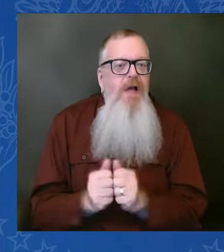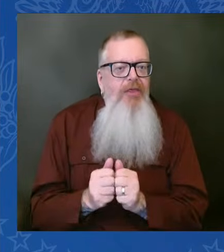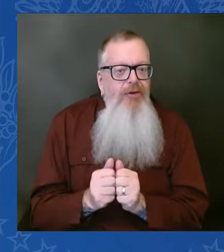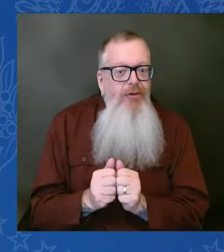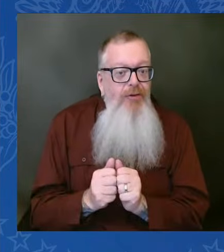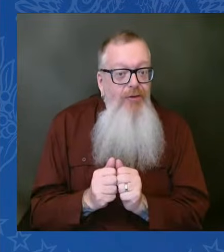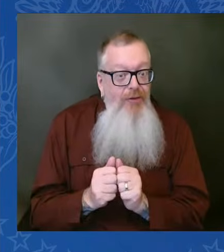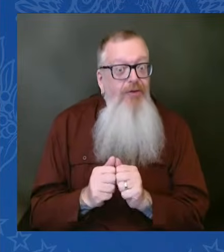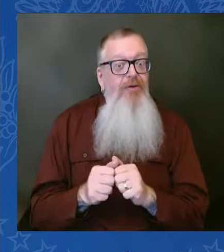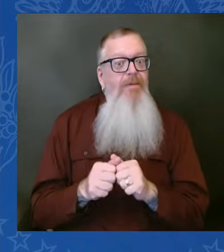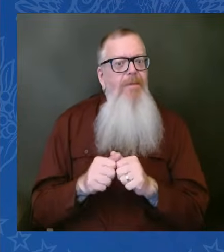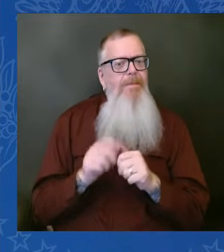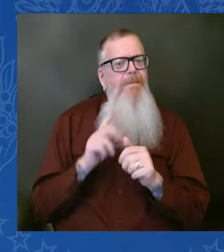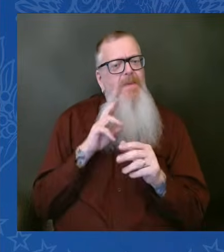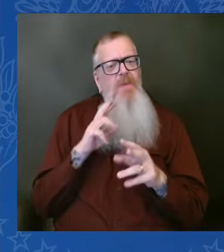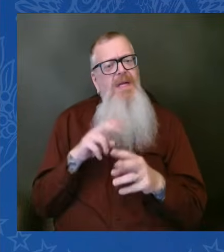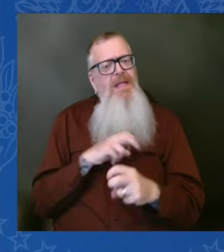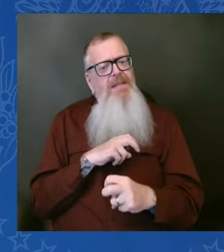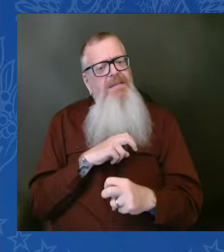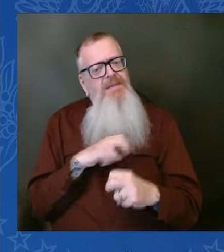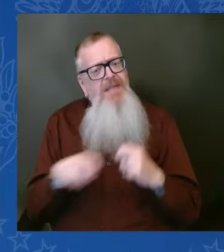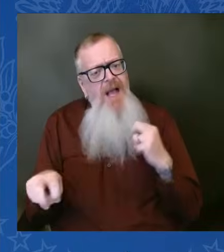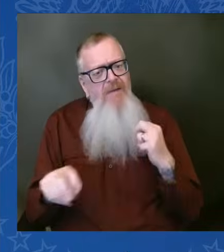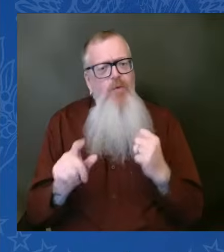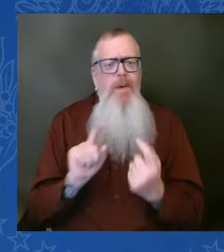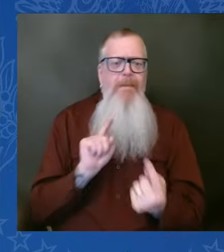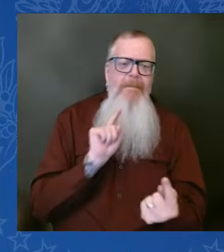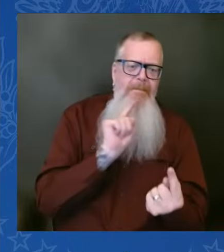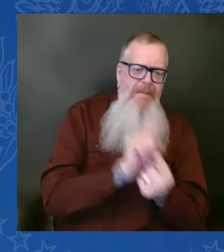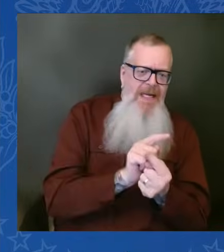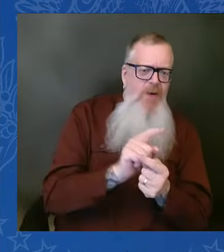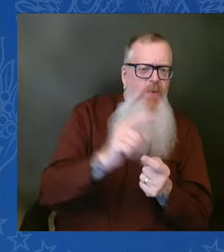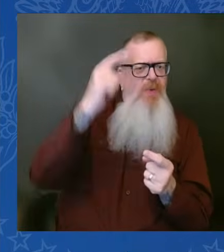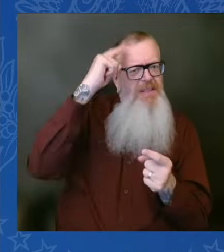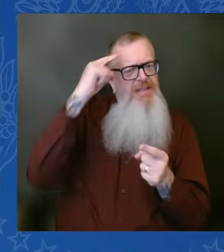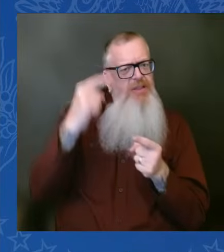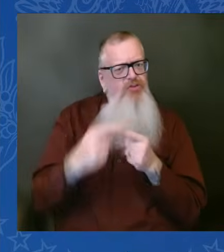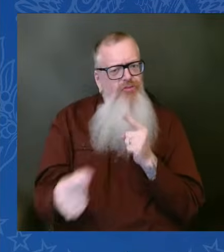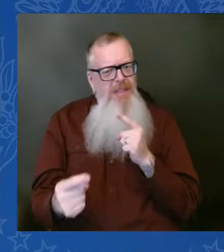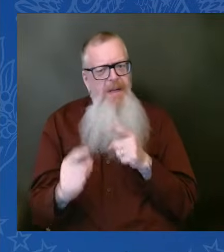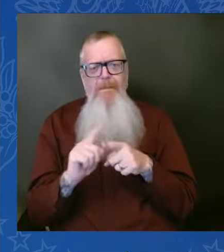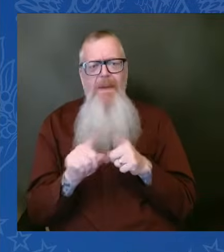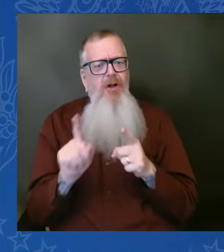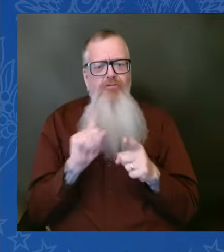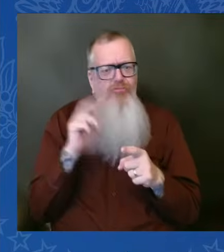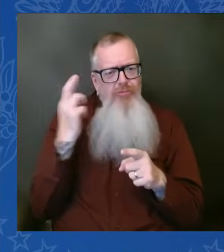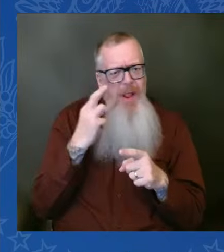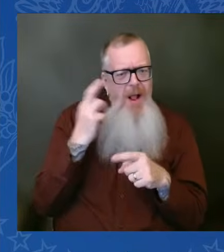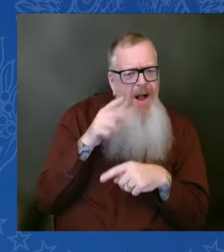that you strongly disagree with when you find out his wife is dying of breast cancer or he just lost a child